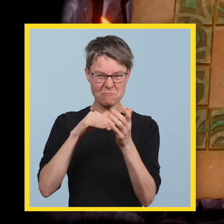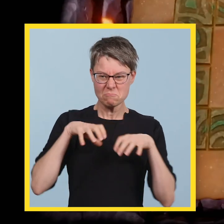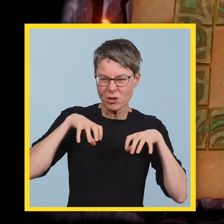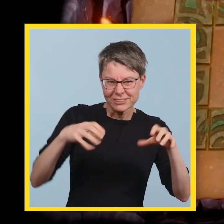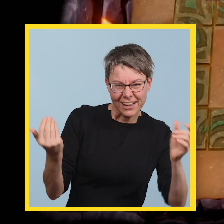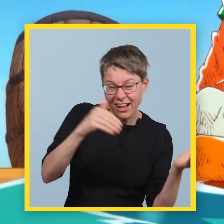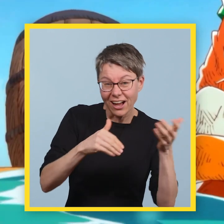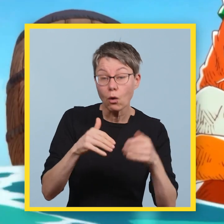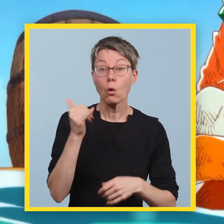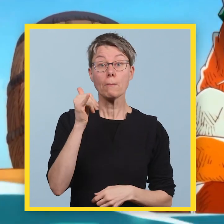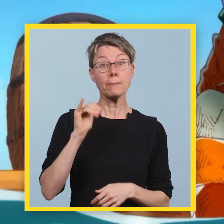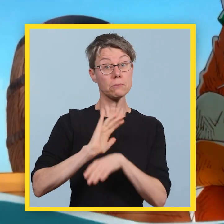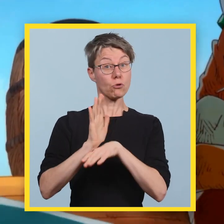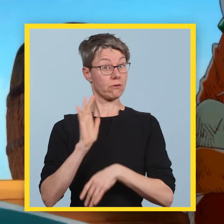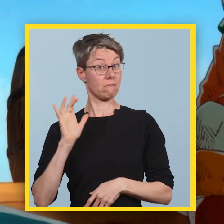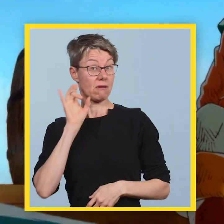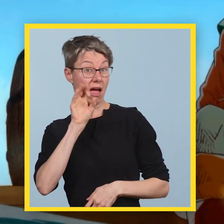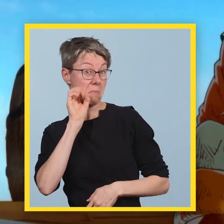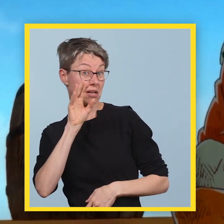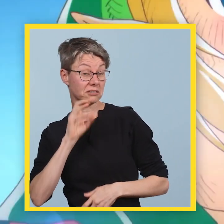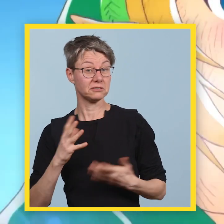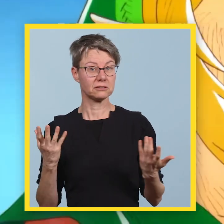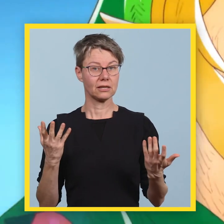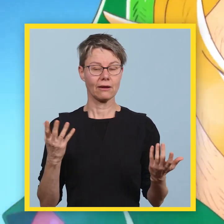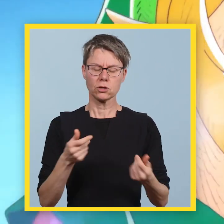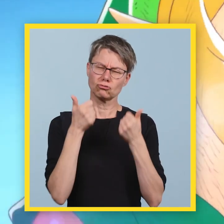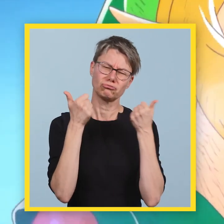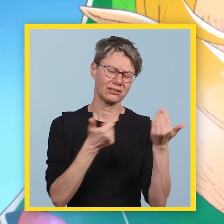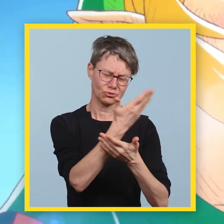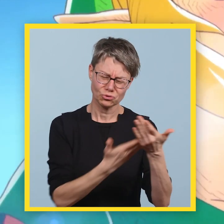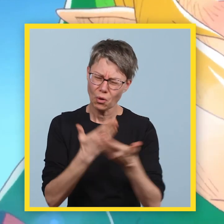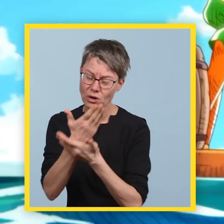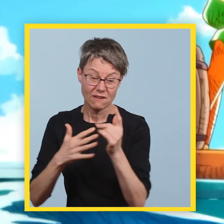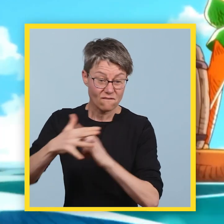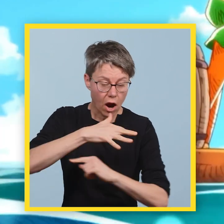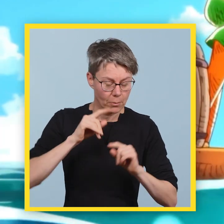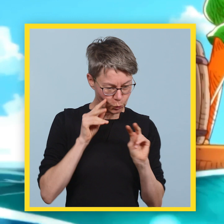Or maybe an animated movie. There are so many great stories and environments to explore.